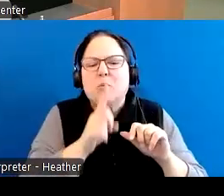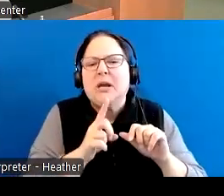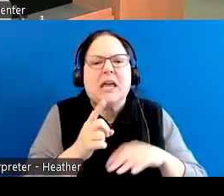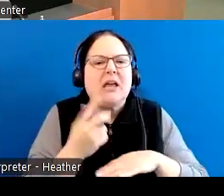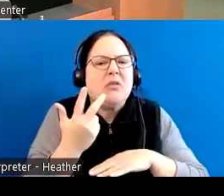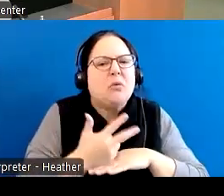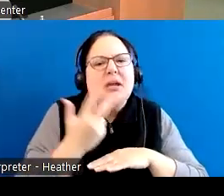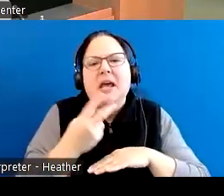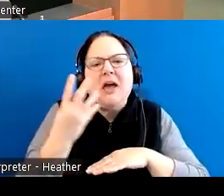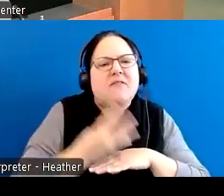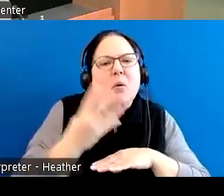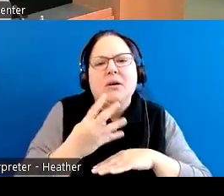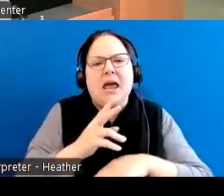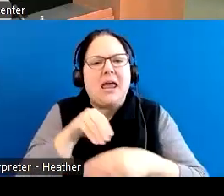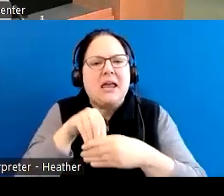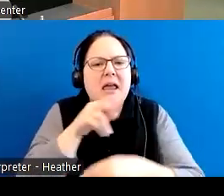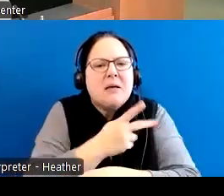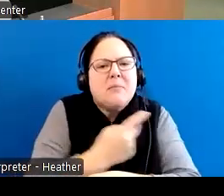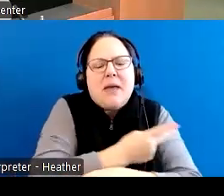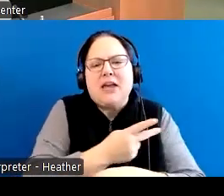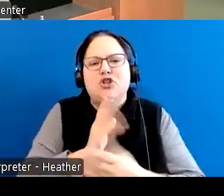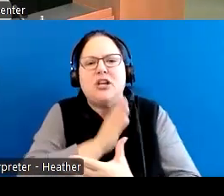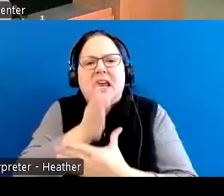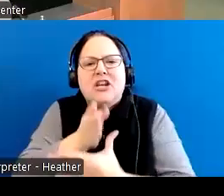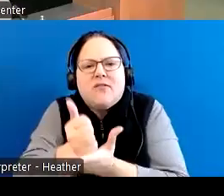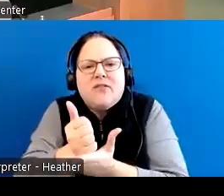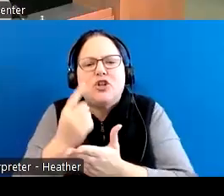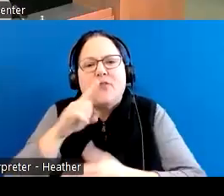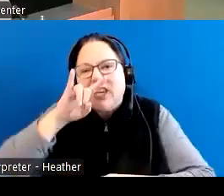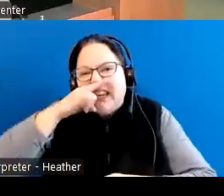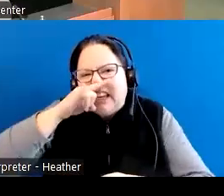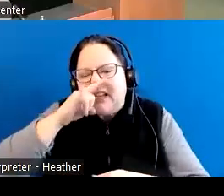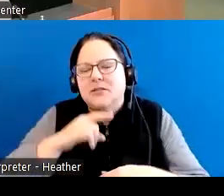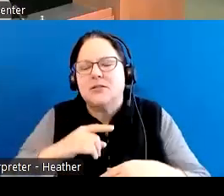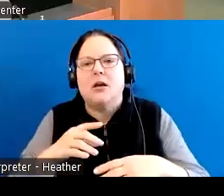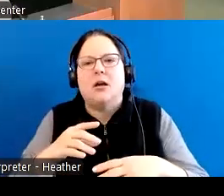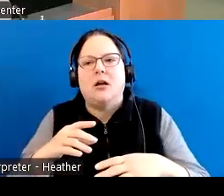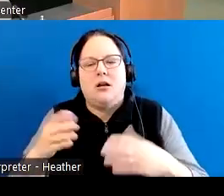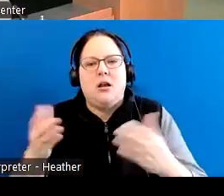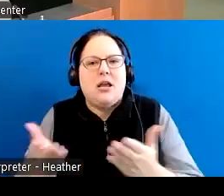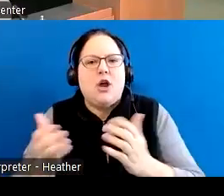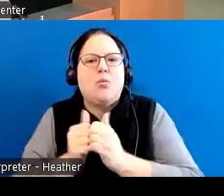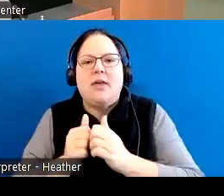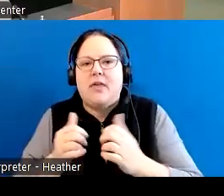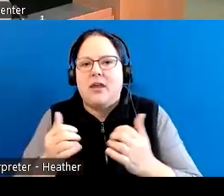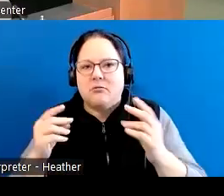interventions for kids specifically admitted um with a presenting crisis usually a suicidal